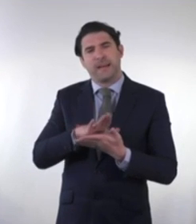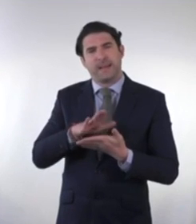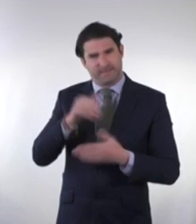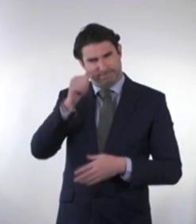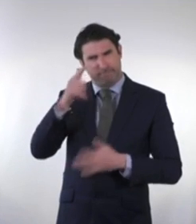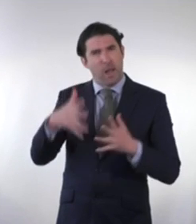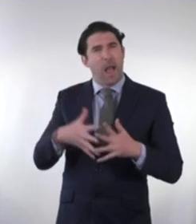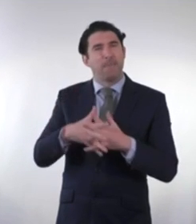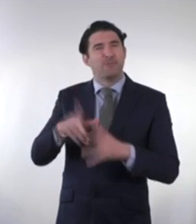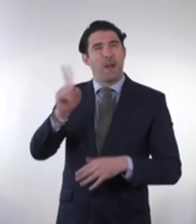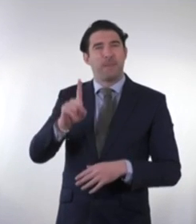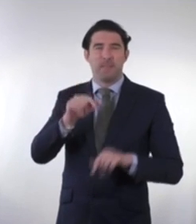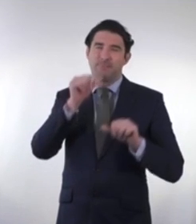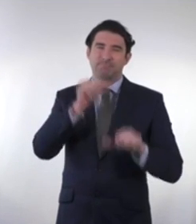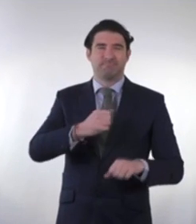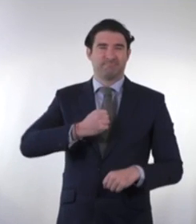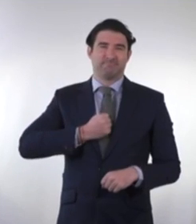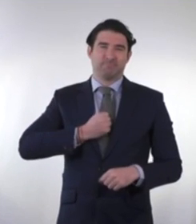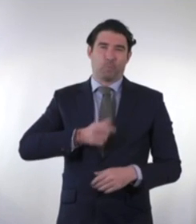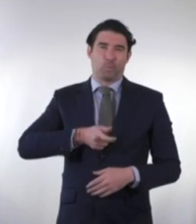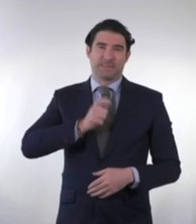pretending that there were only 5,000 rough sleepers across the whole country.